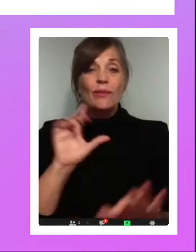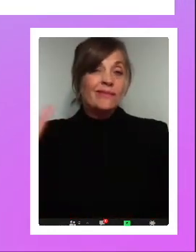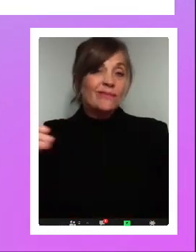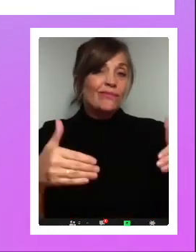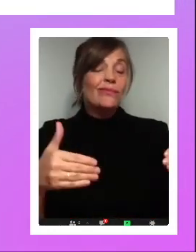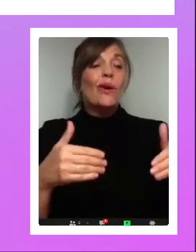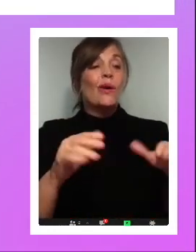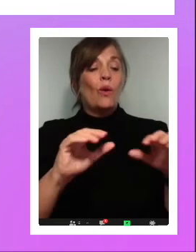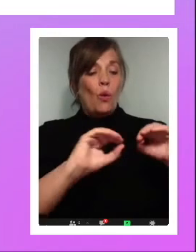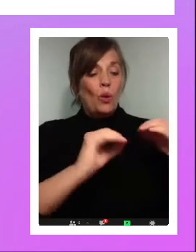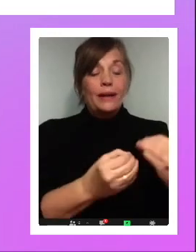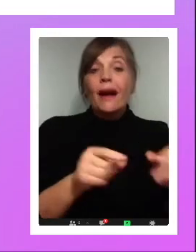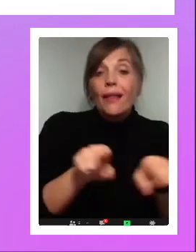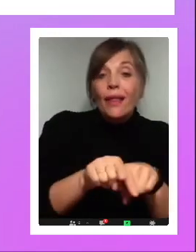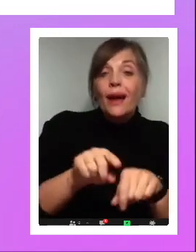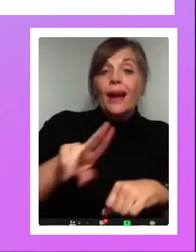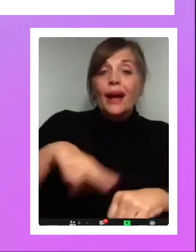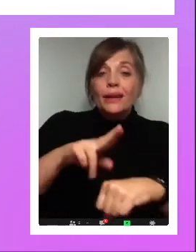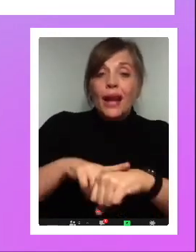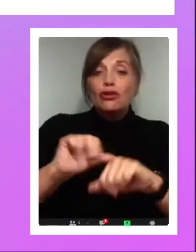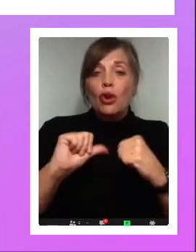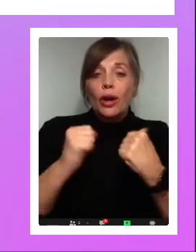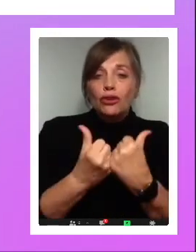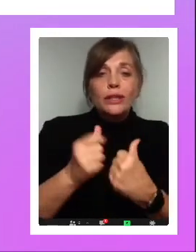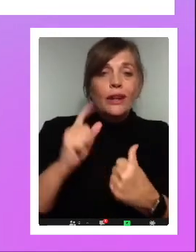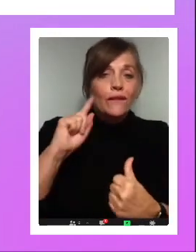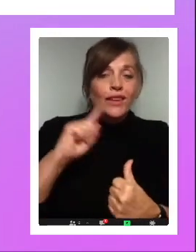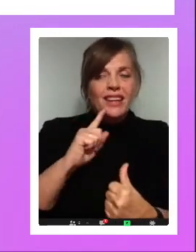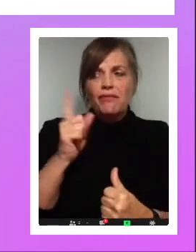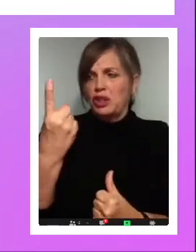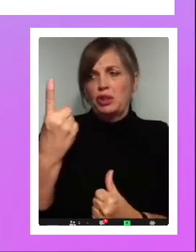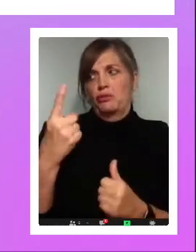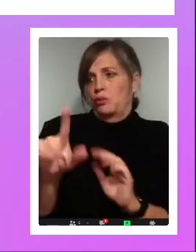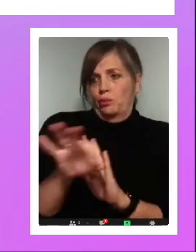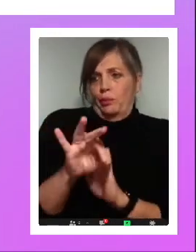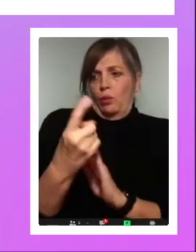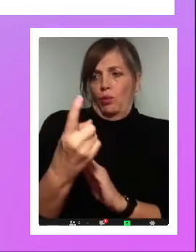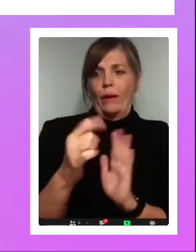just to pick an example, do ask for possible volunteers,